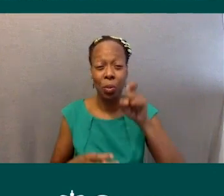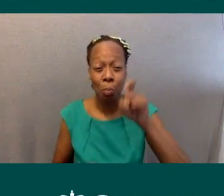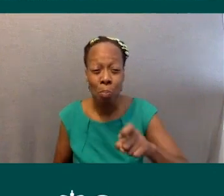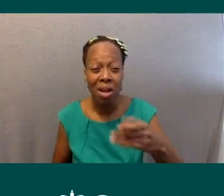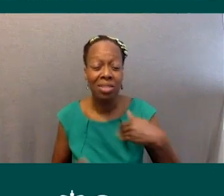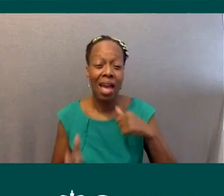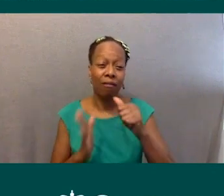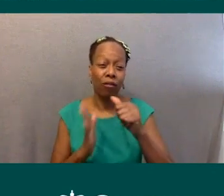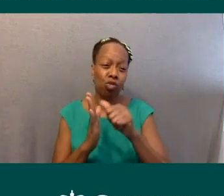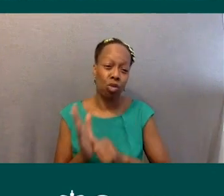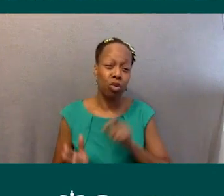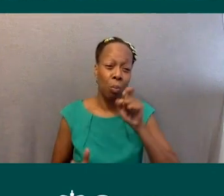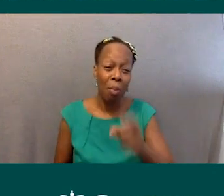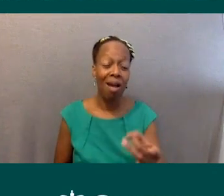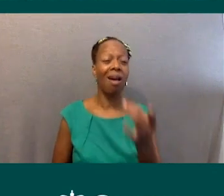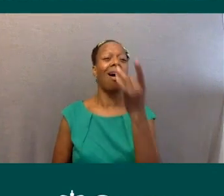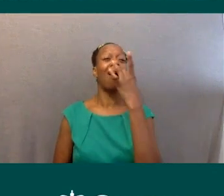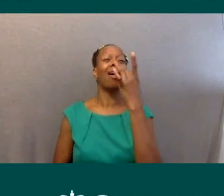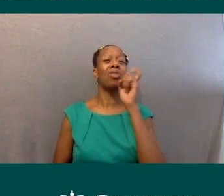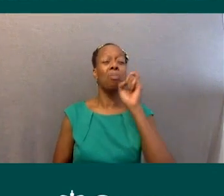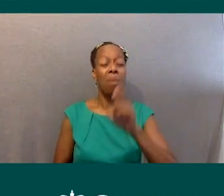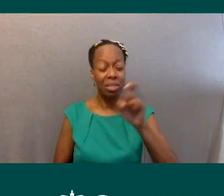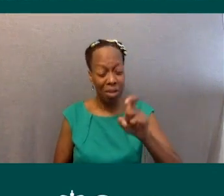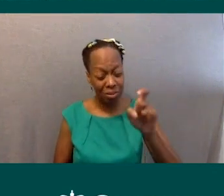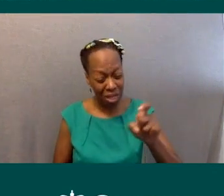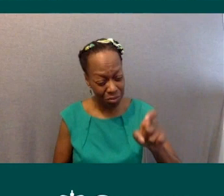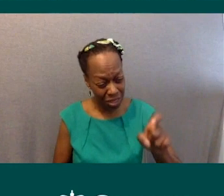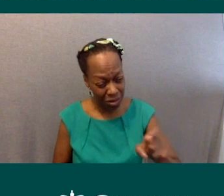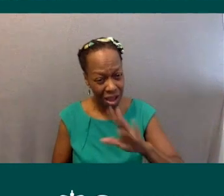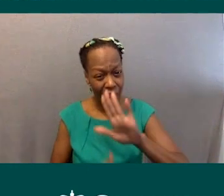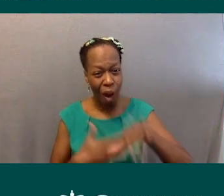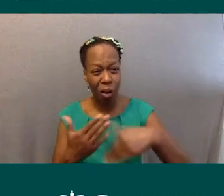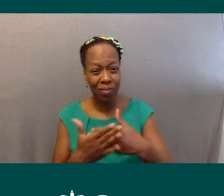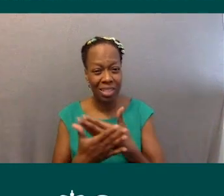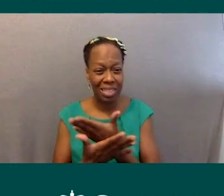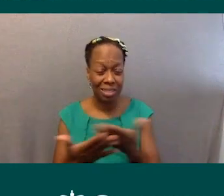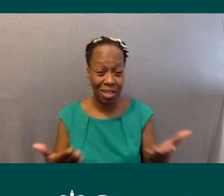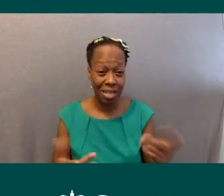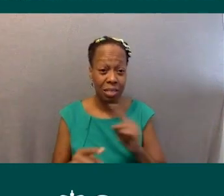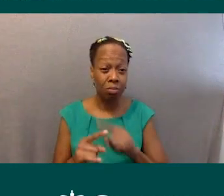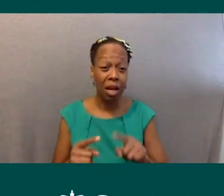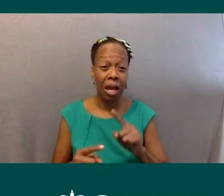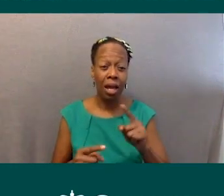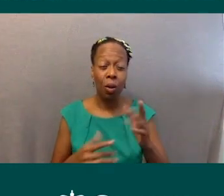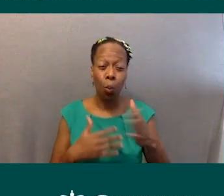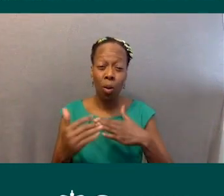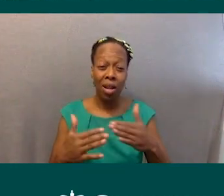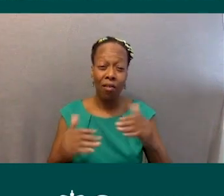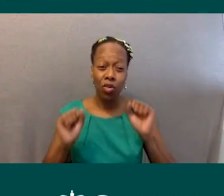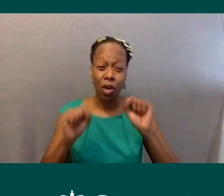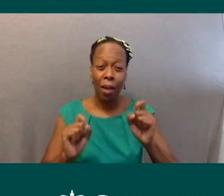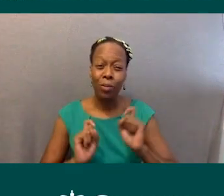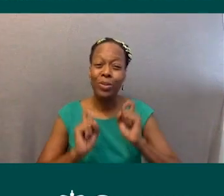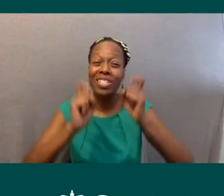they need to take this medication, they need to do all of these things, so being able to give them choice where choice exists